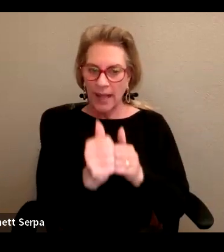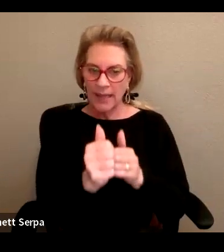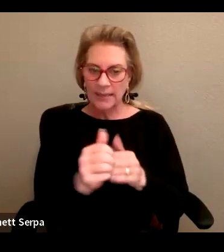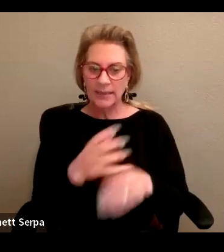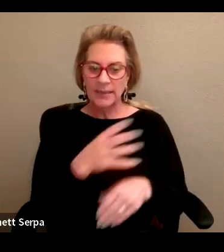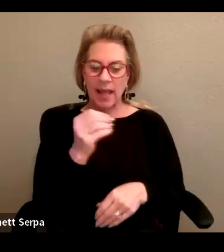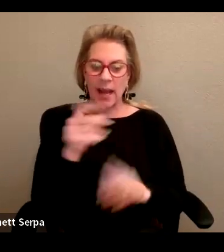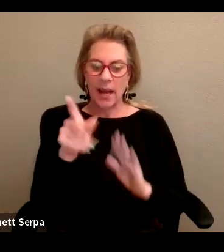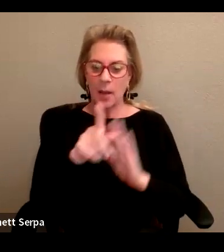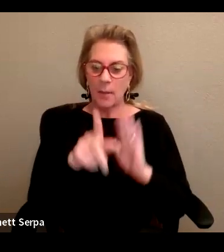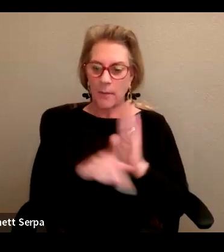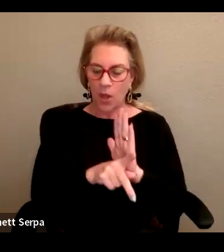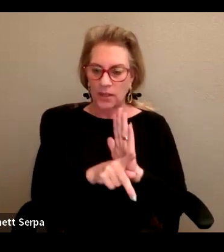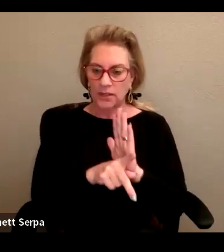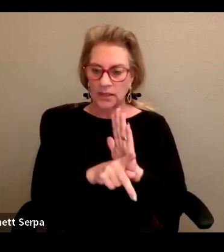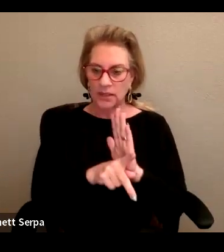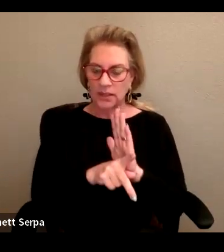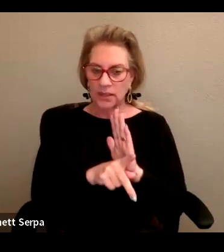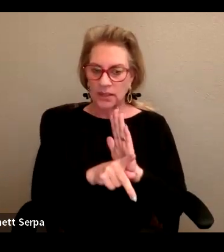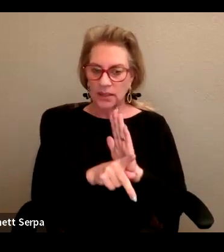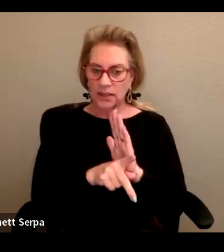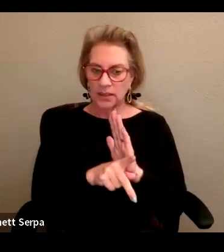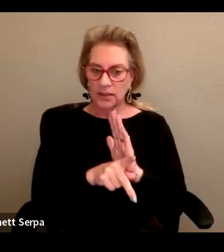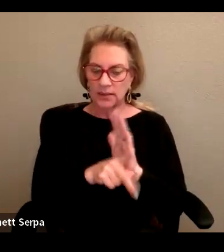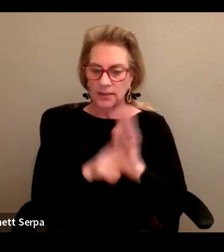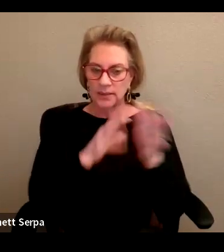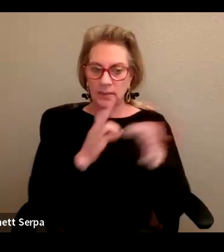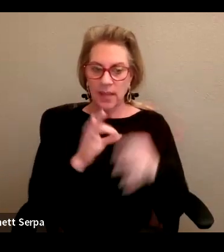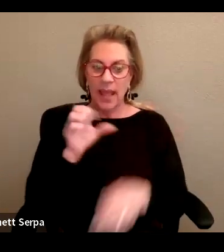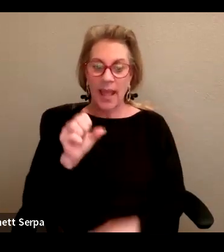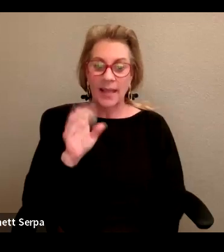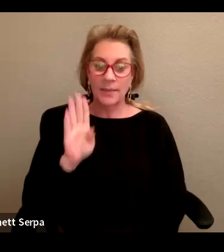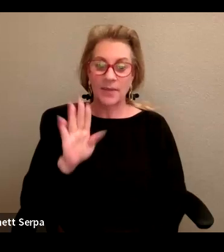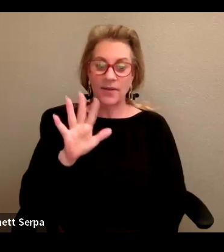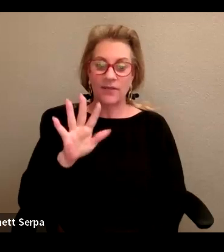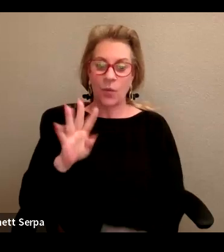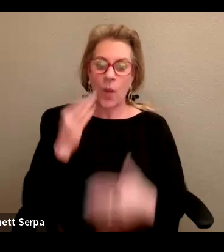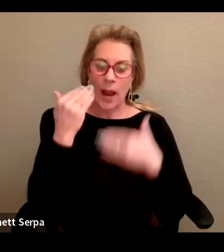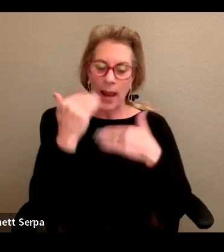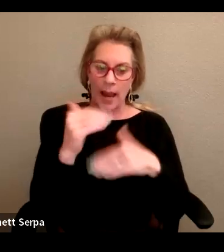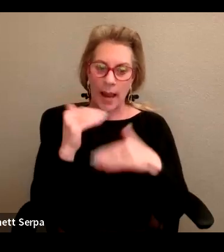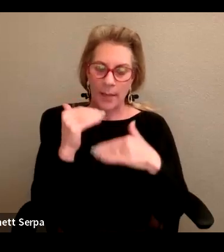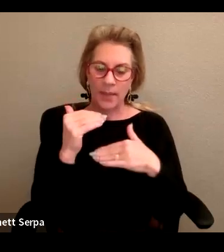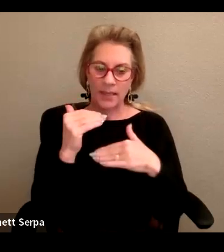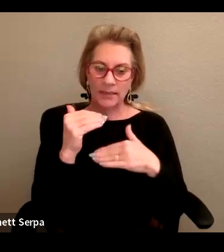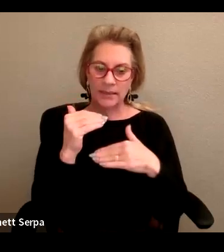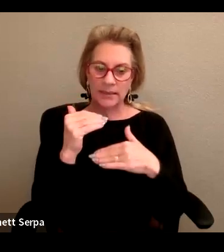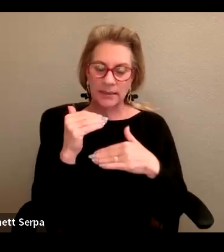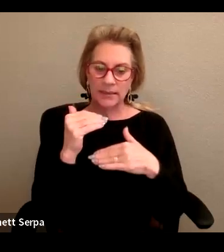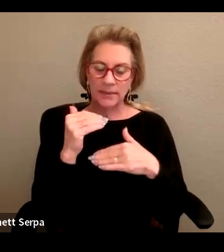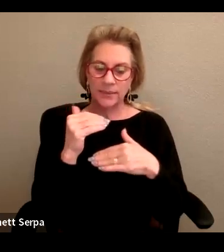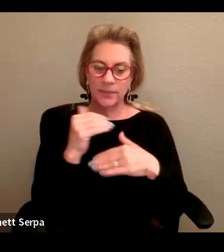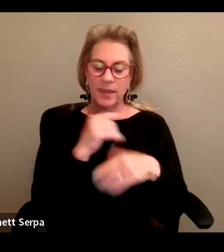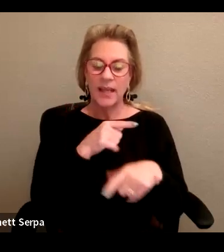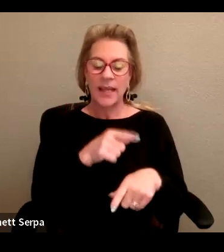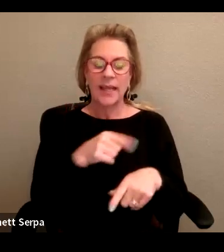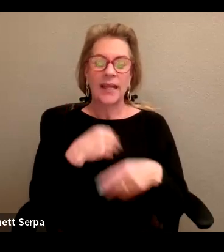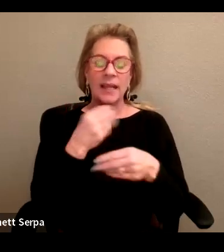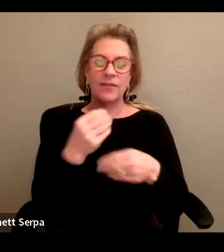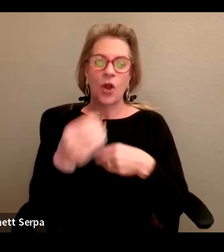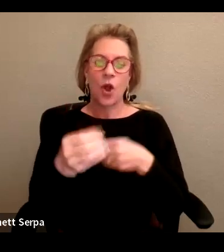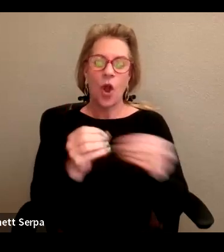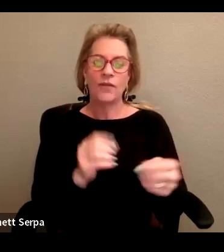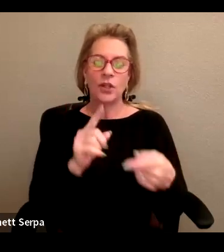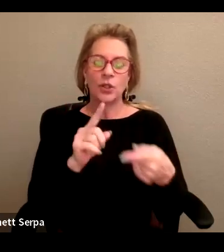policies and guidances are predicated sb54 limits uh directs the office to develop policies uh